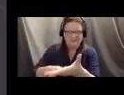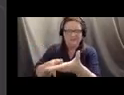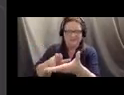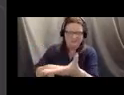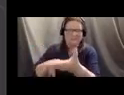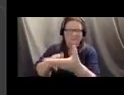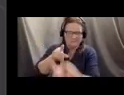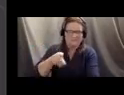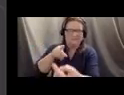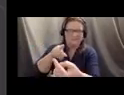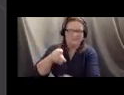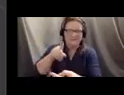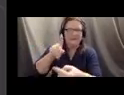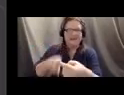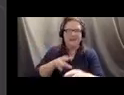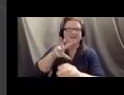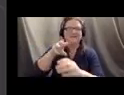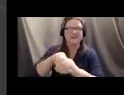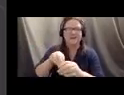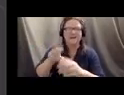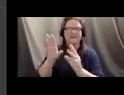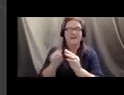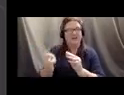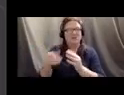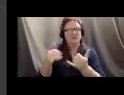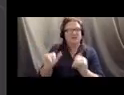She's still working on trying to get on.